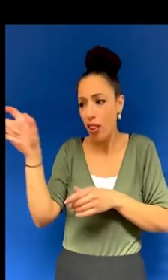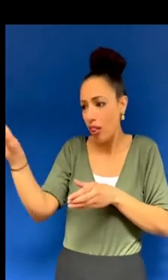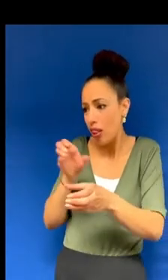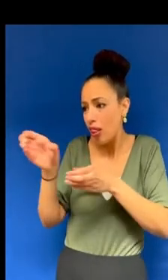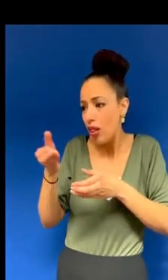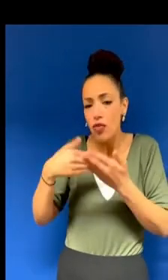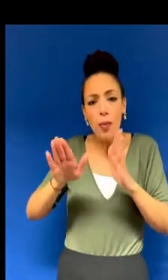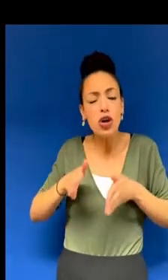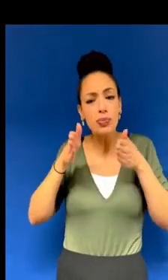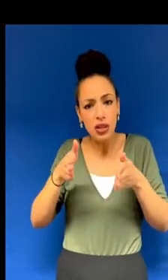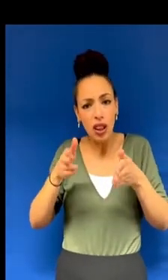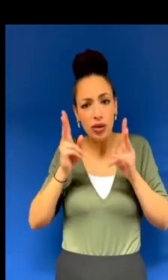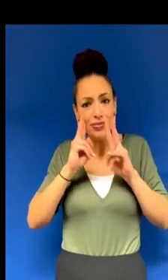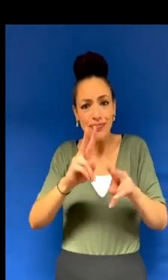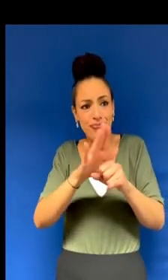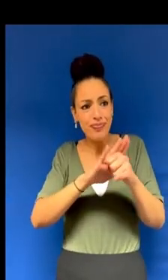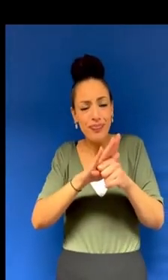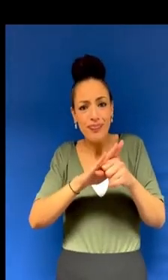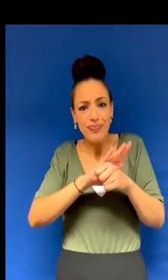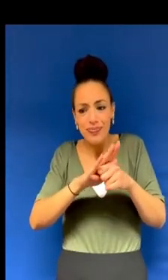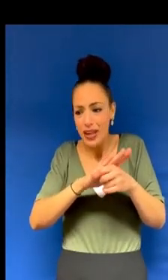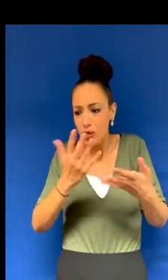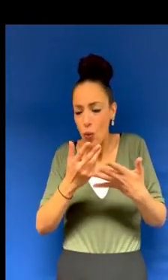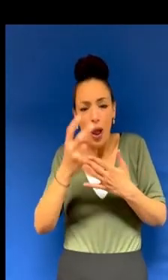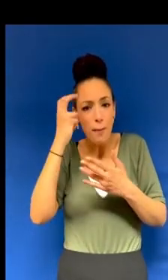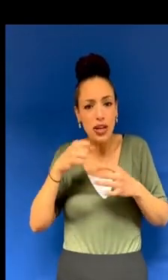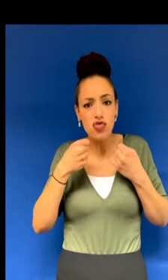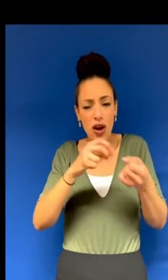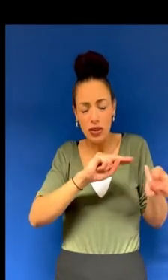being a bus driver was one of the most high risk roles you could have done during the pandemic, and